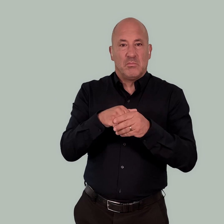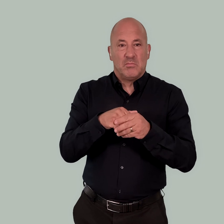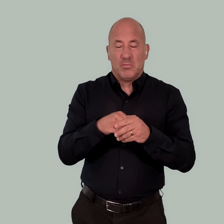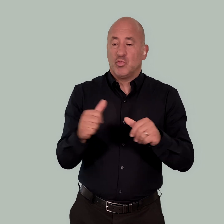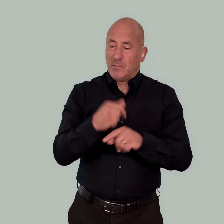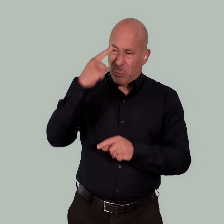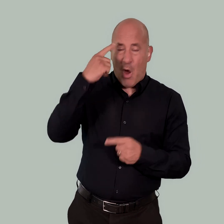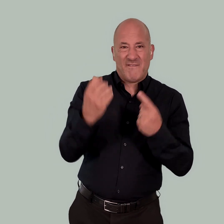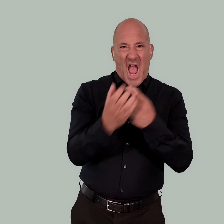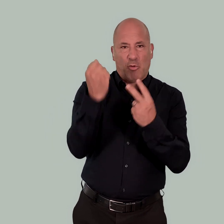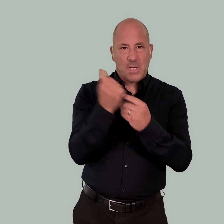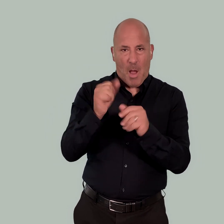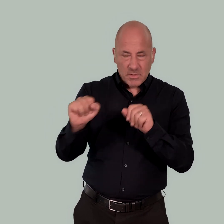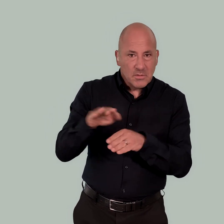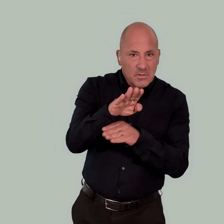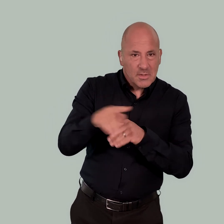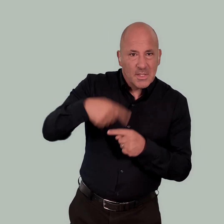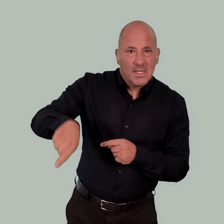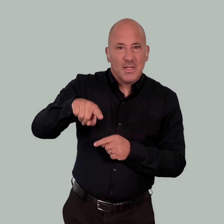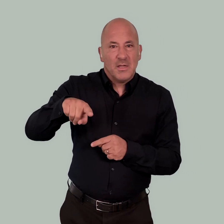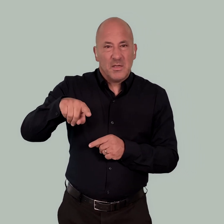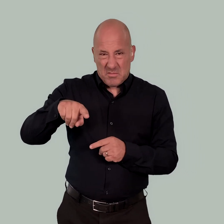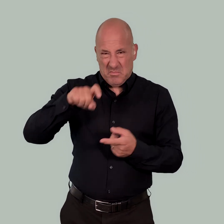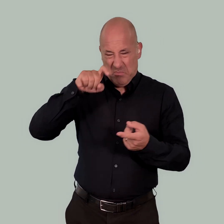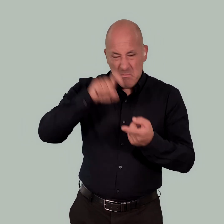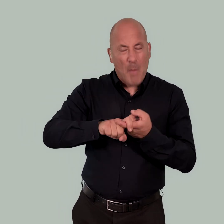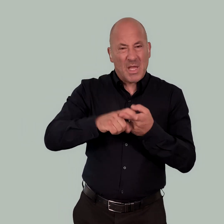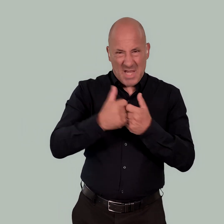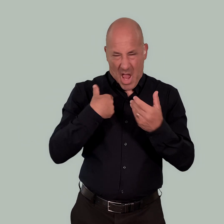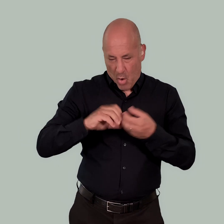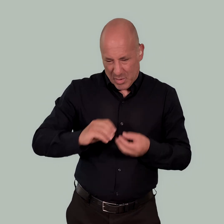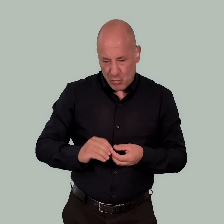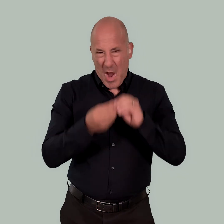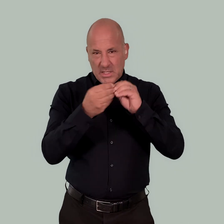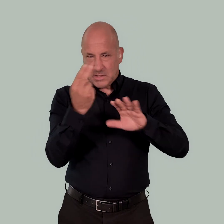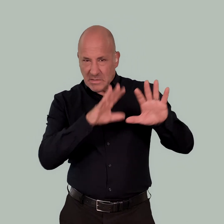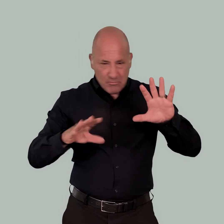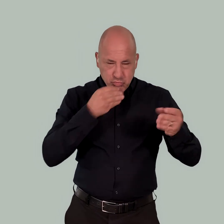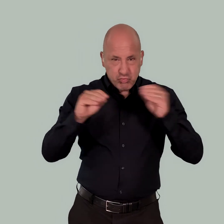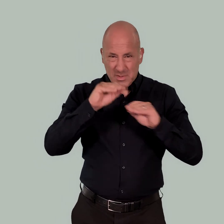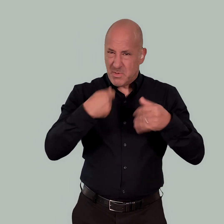Accountable for outcomes. Permanent in its architecture.